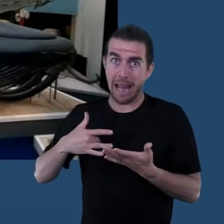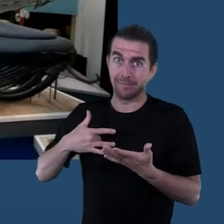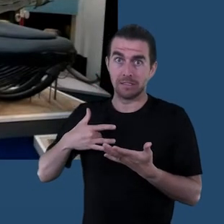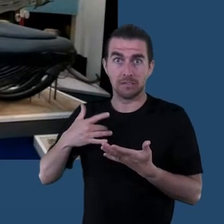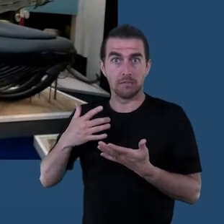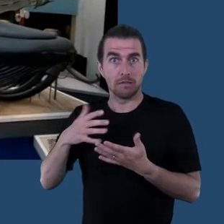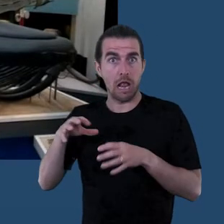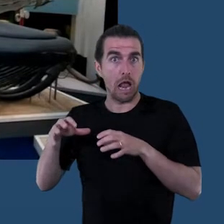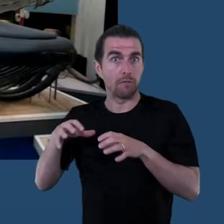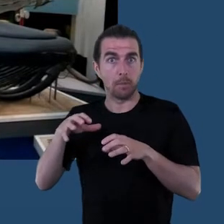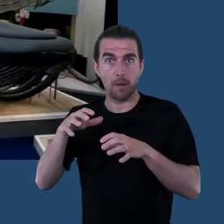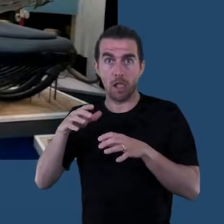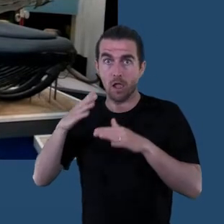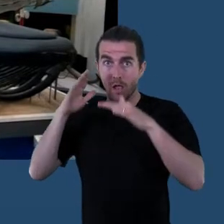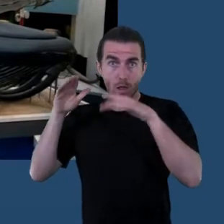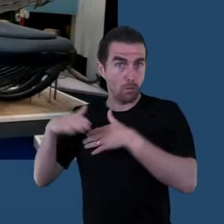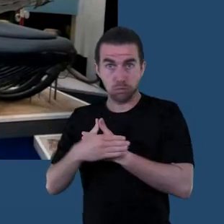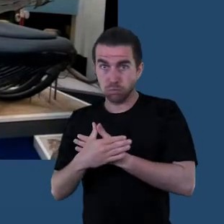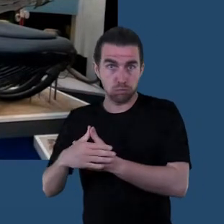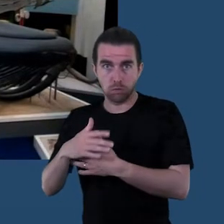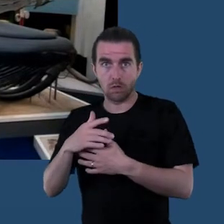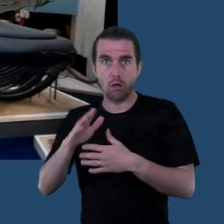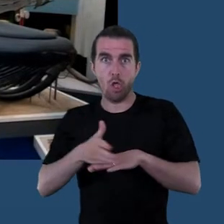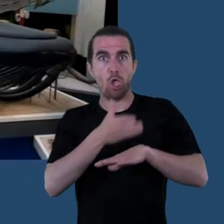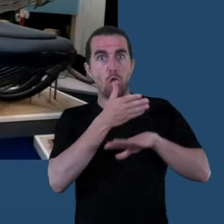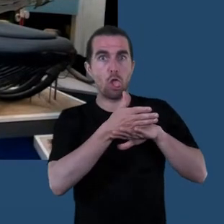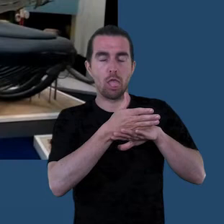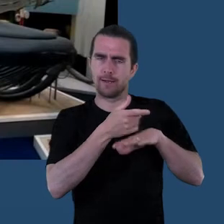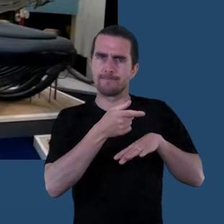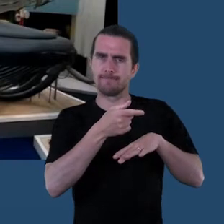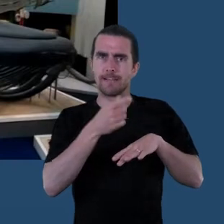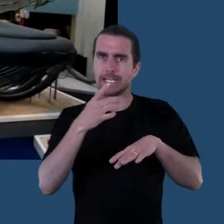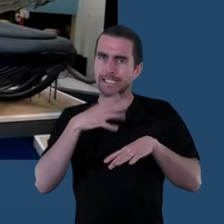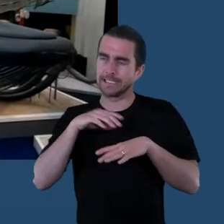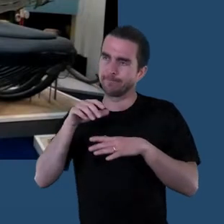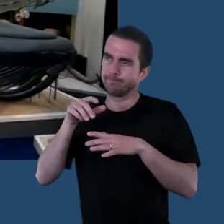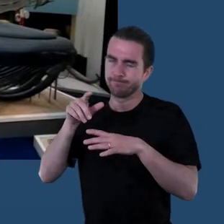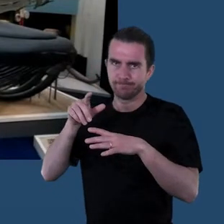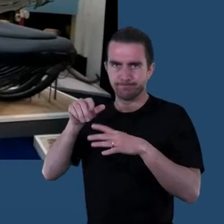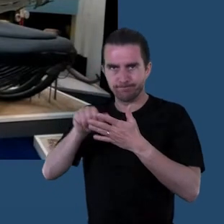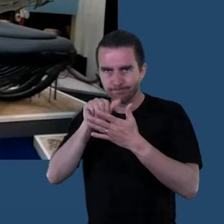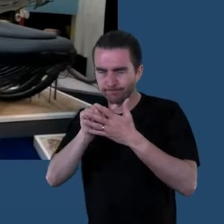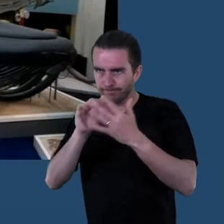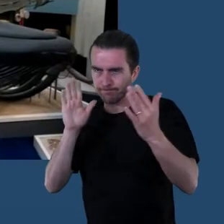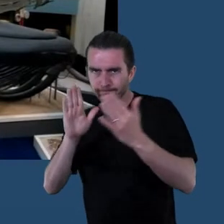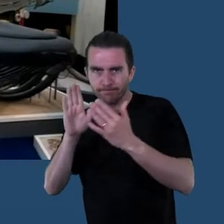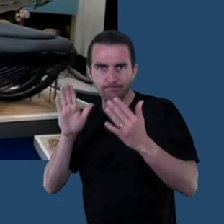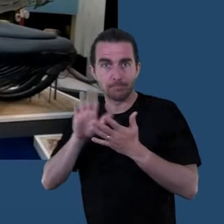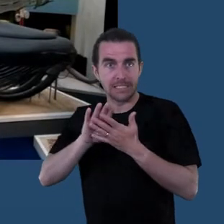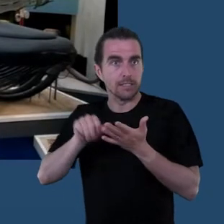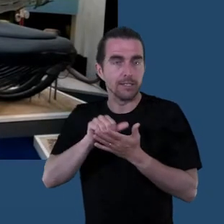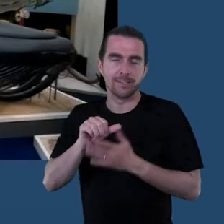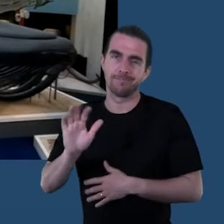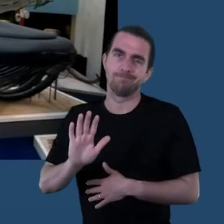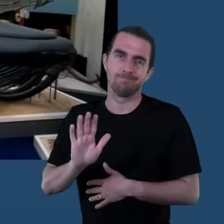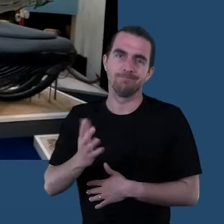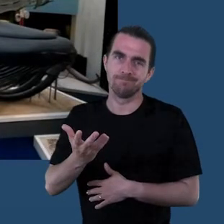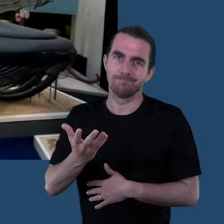and it was found washed upon a beach, it would probably need to be described as an entirely new species. So maybe not so accurate. Yeah, right.